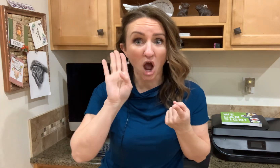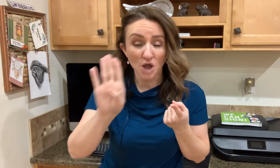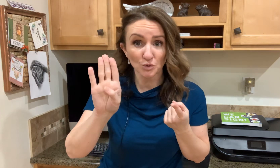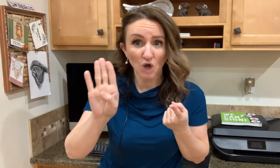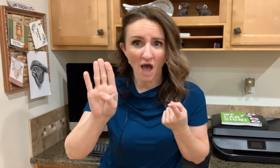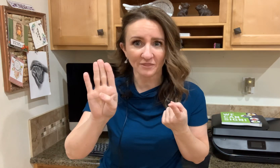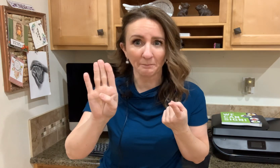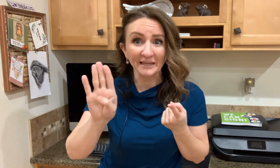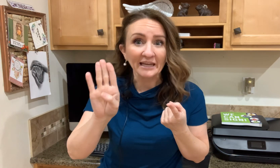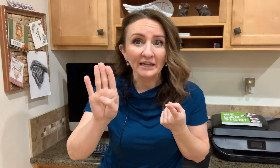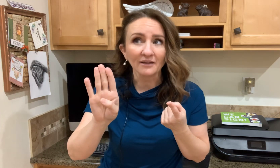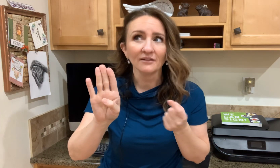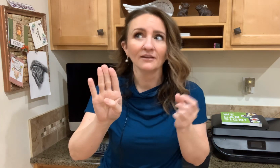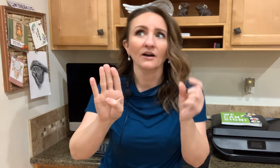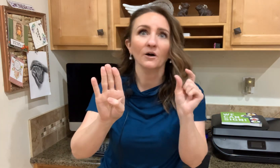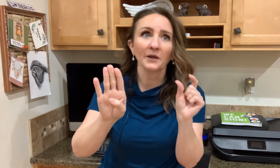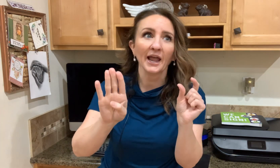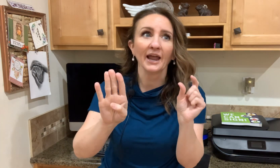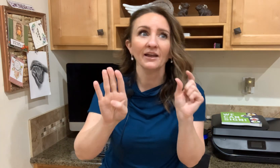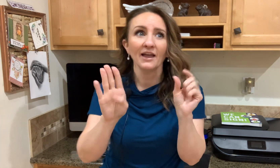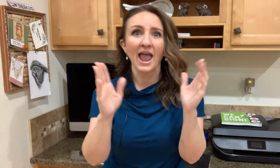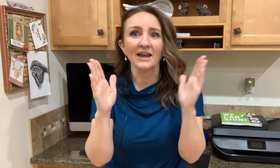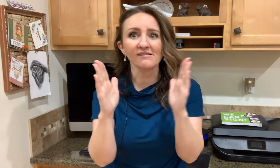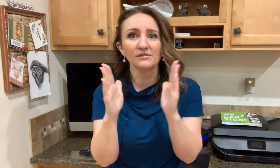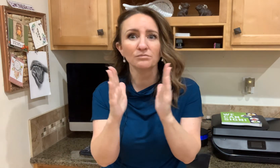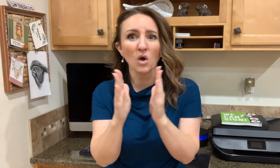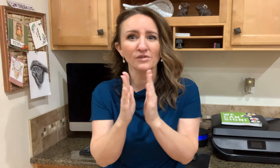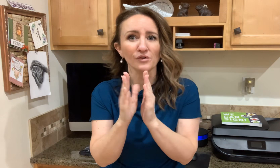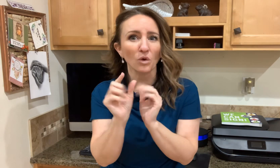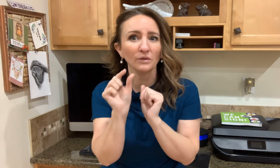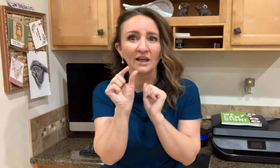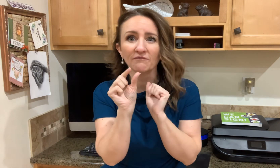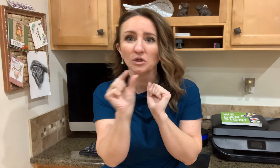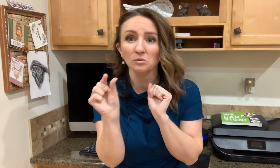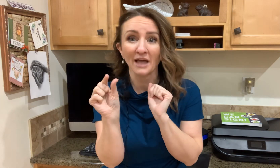you got the B, and there's only a few letters